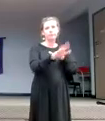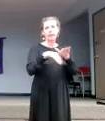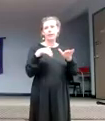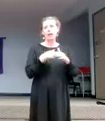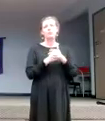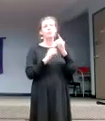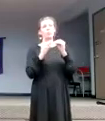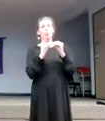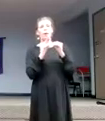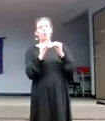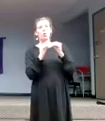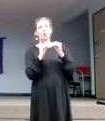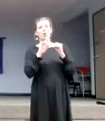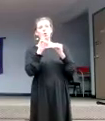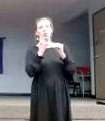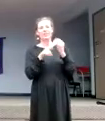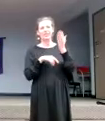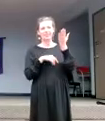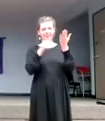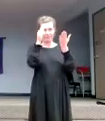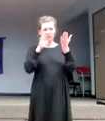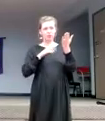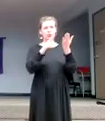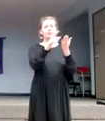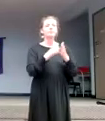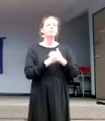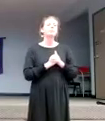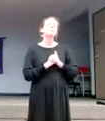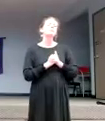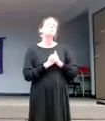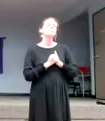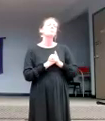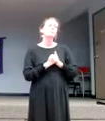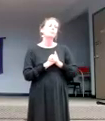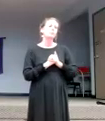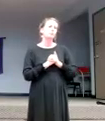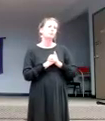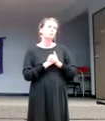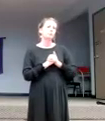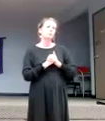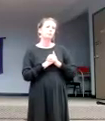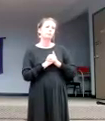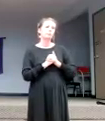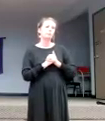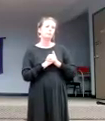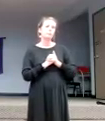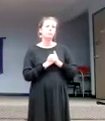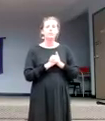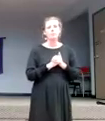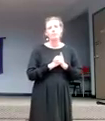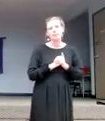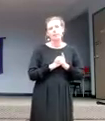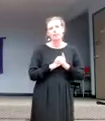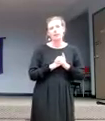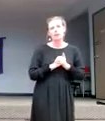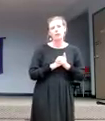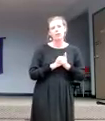more question, sorry.